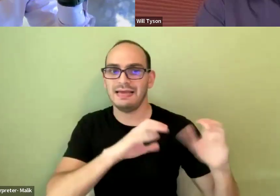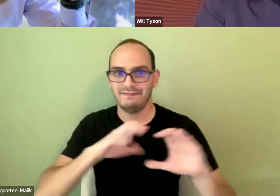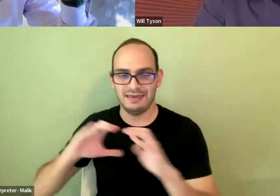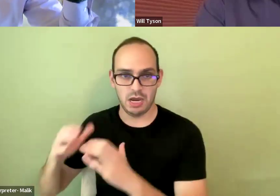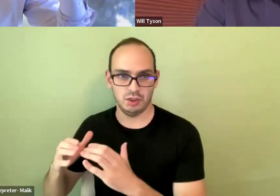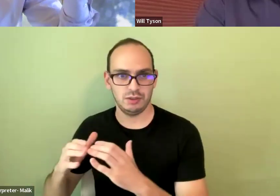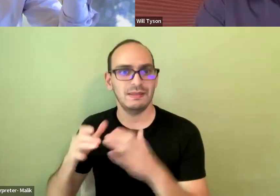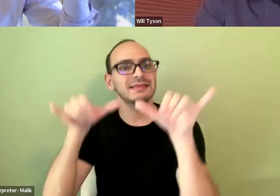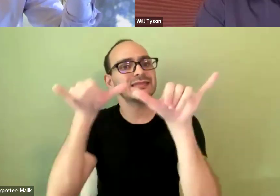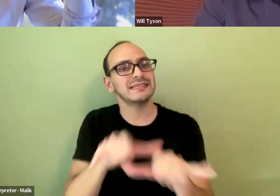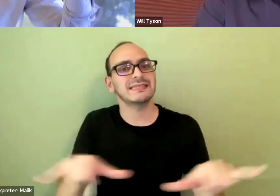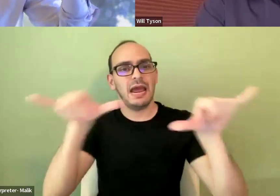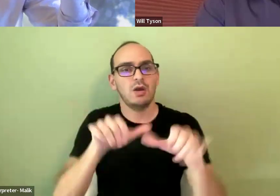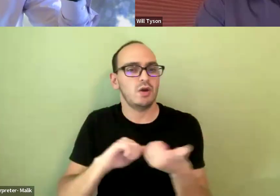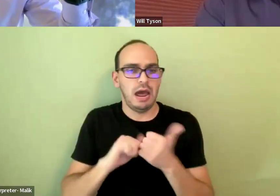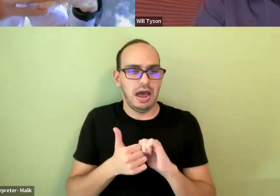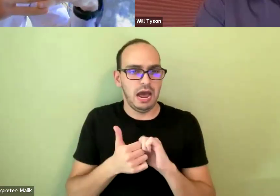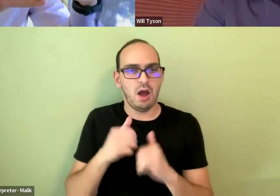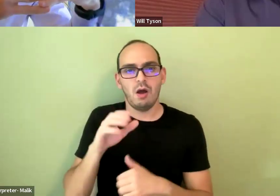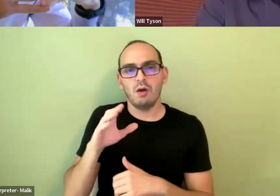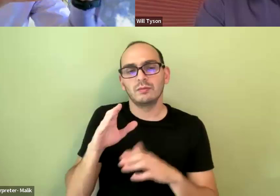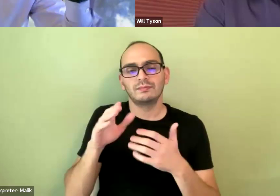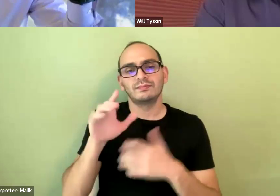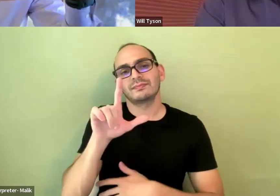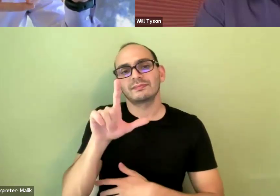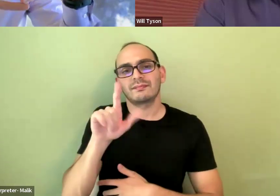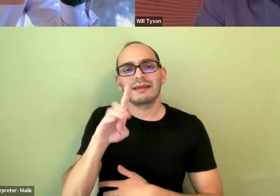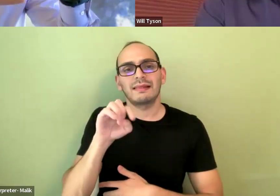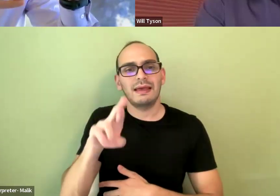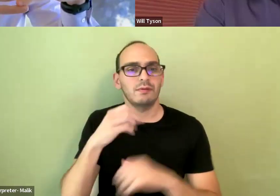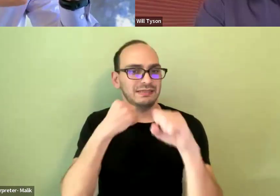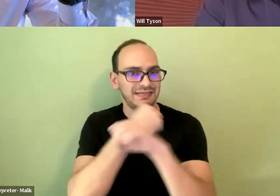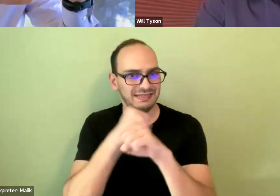the standard way that the Bureau of Labor Statistics organizes all of